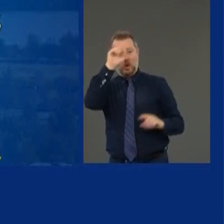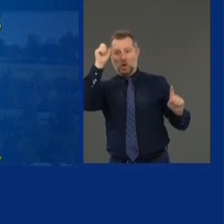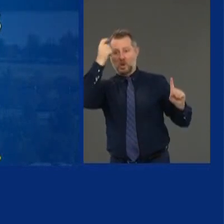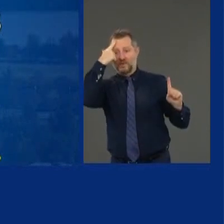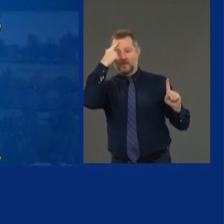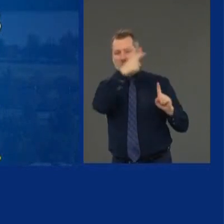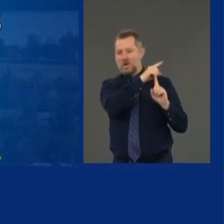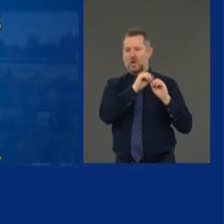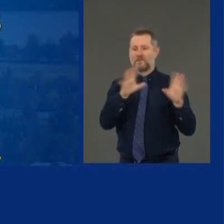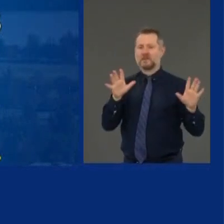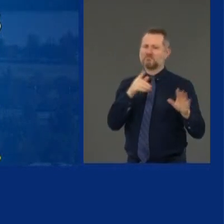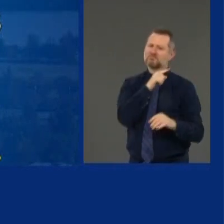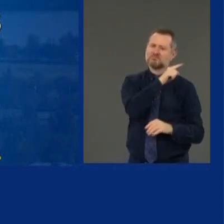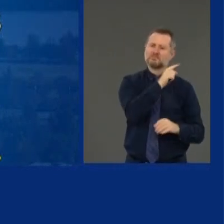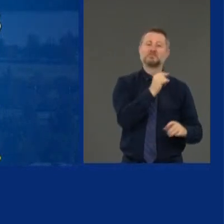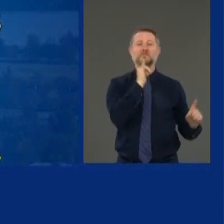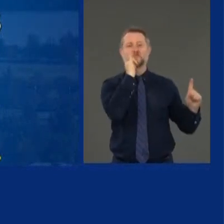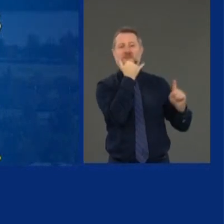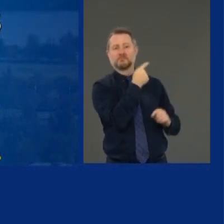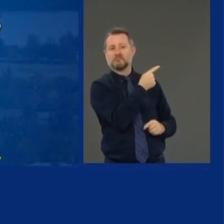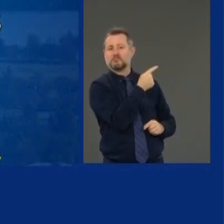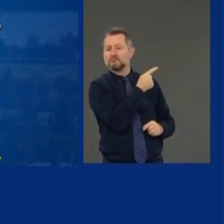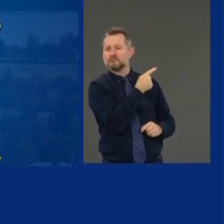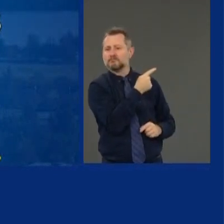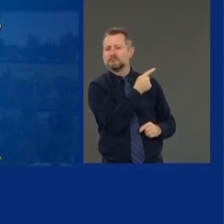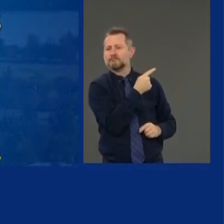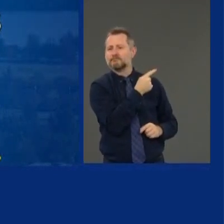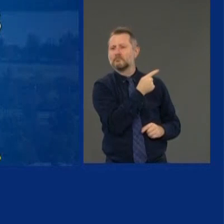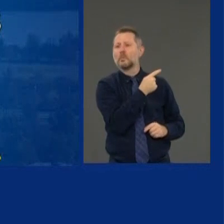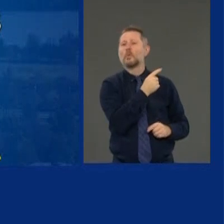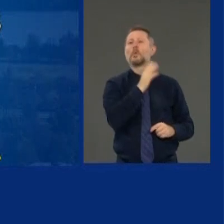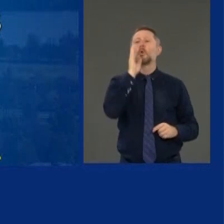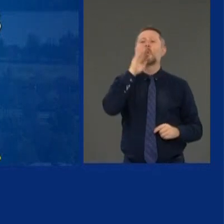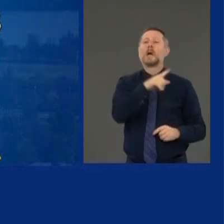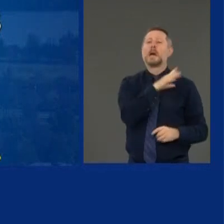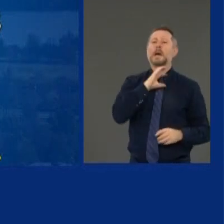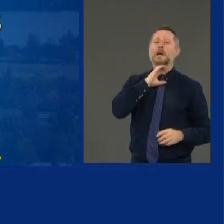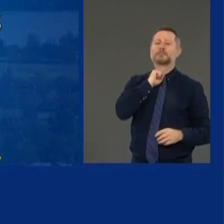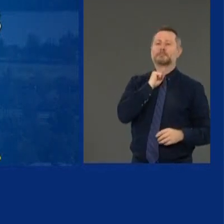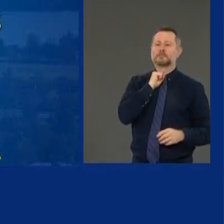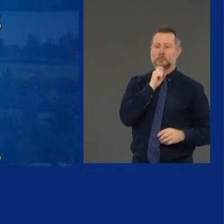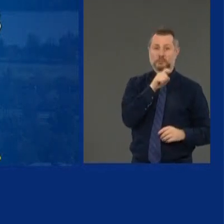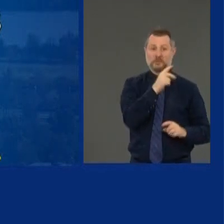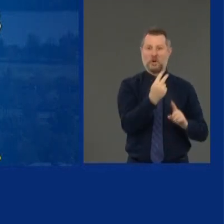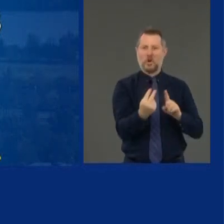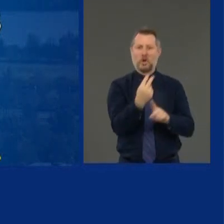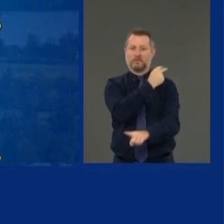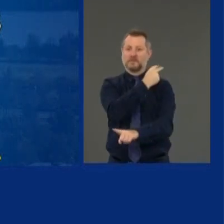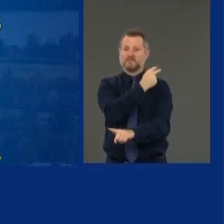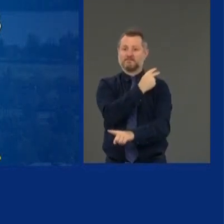FEDERAL GOVERNMENT IS MAKING A MISTAKE.